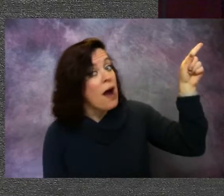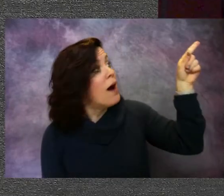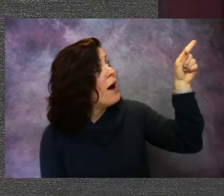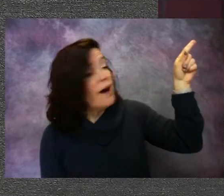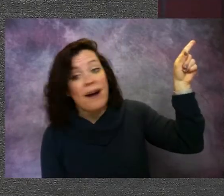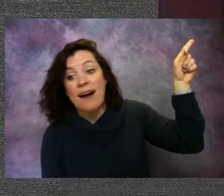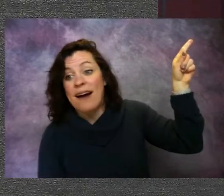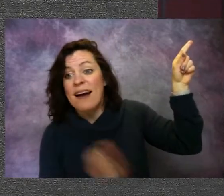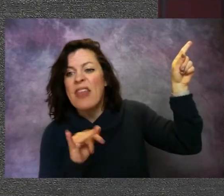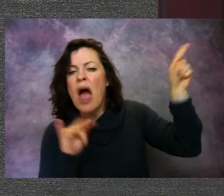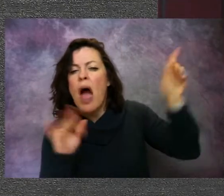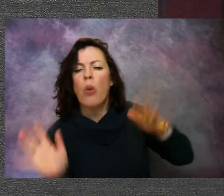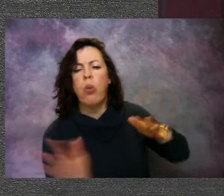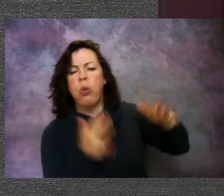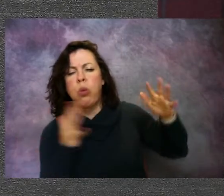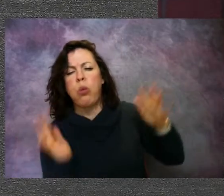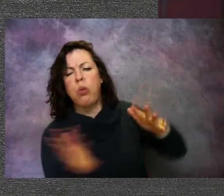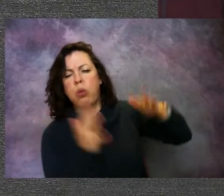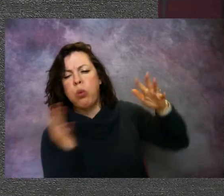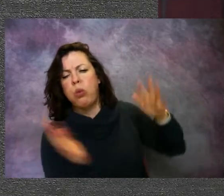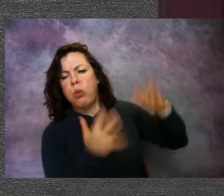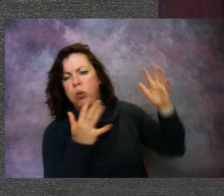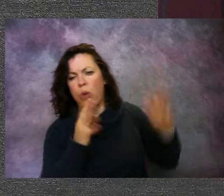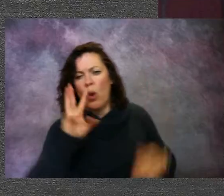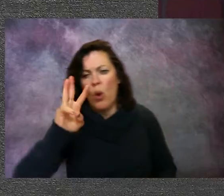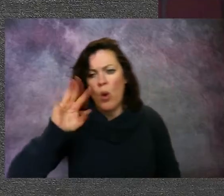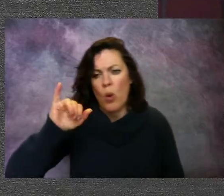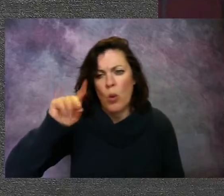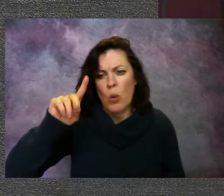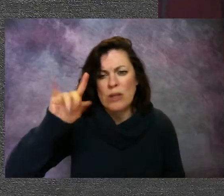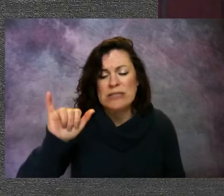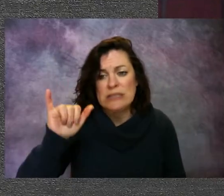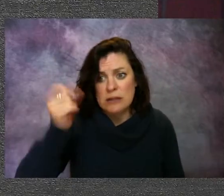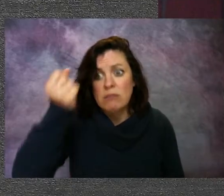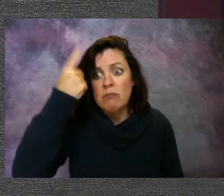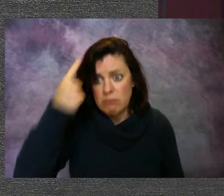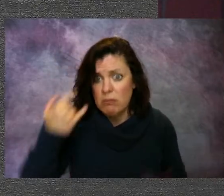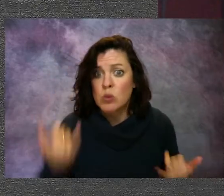Now, today, where I live, it was super windy.